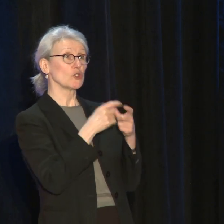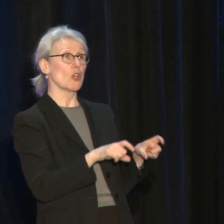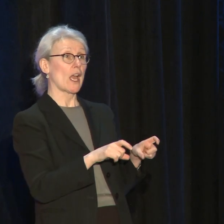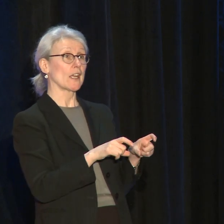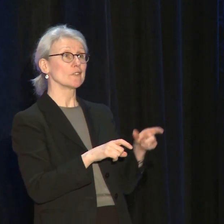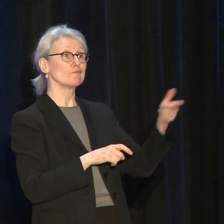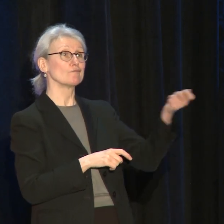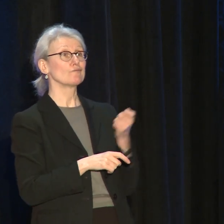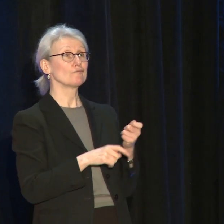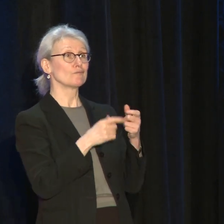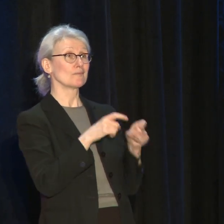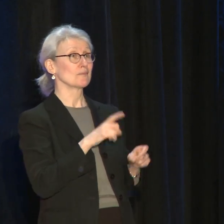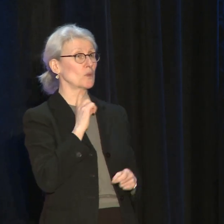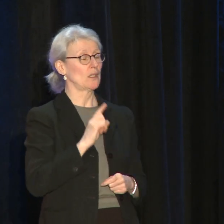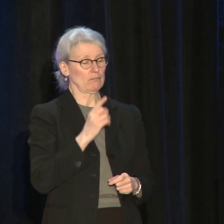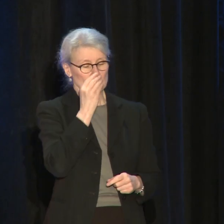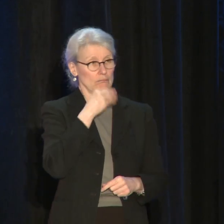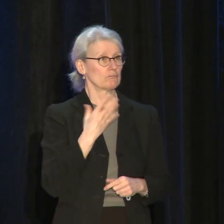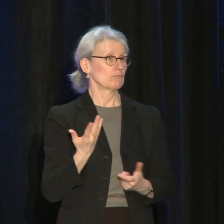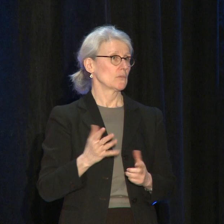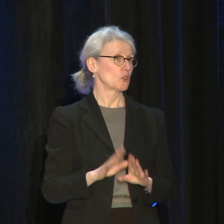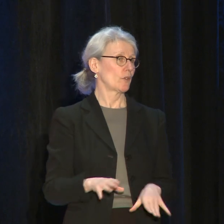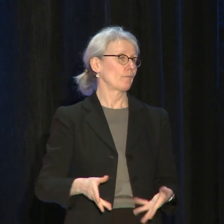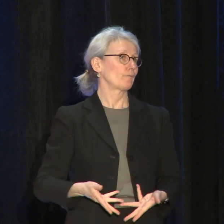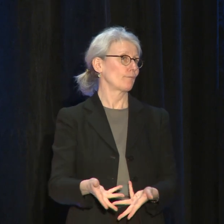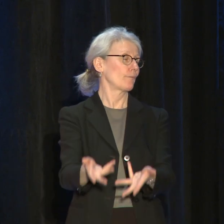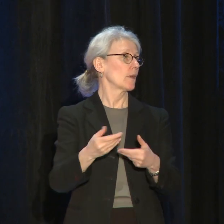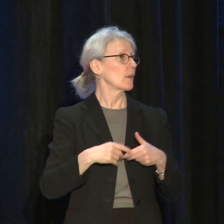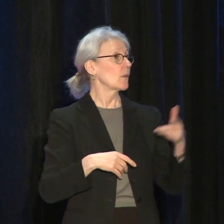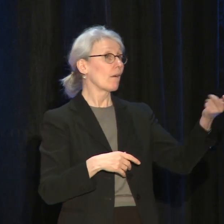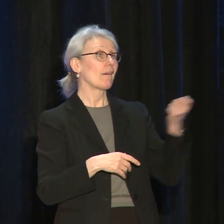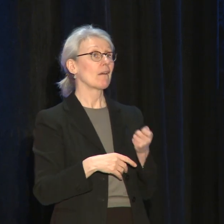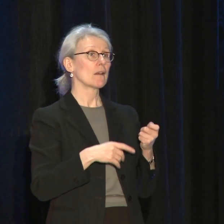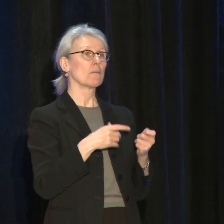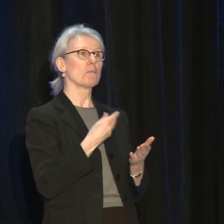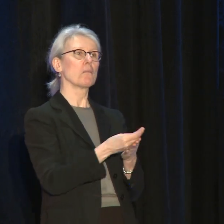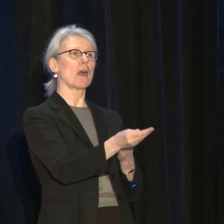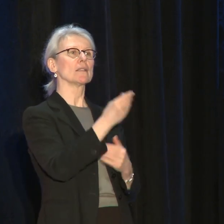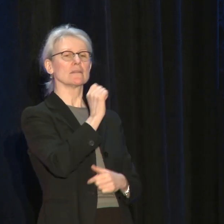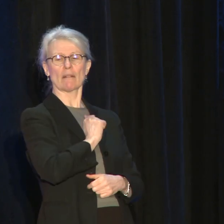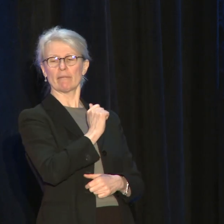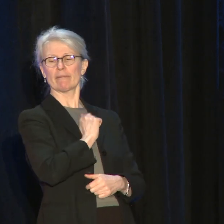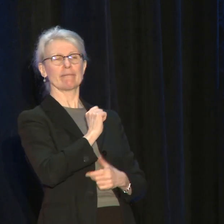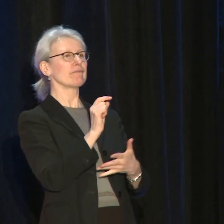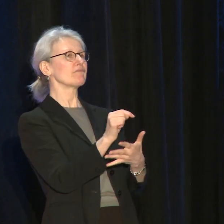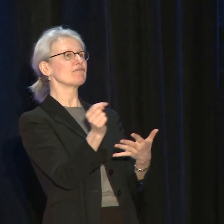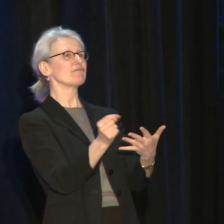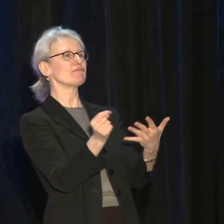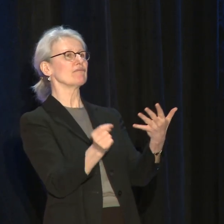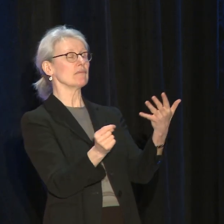she didn't really love her children, wasted the money on herself. This is a very common,